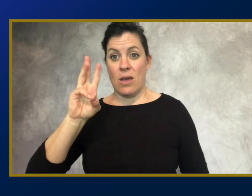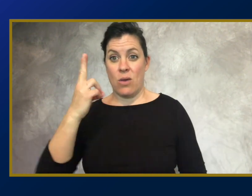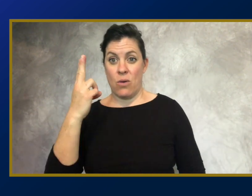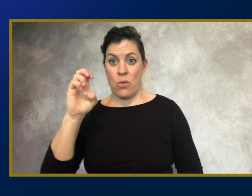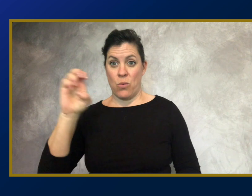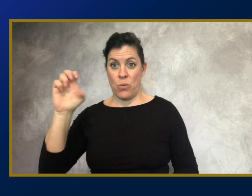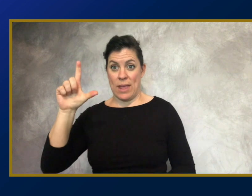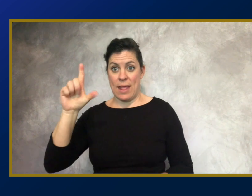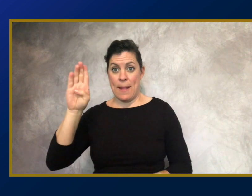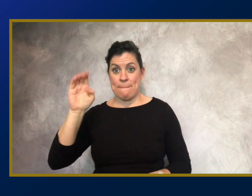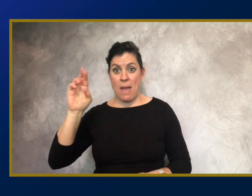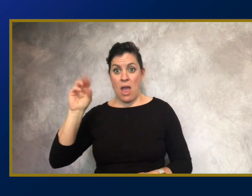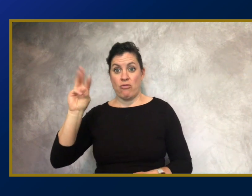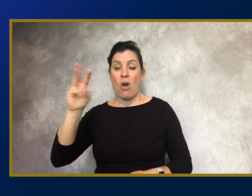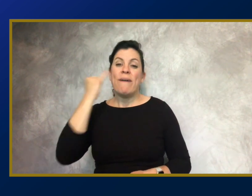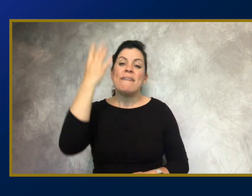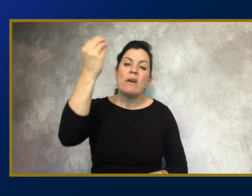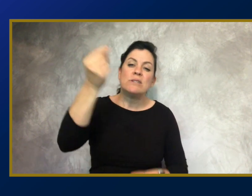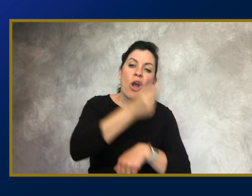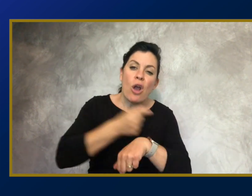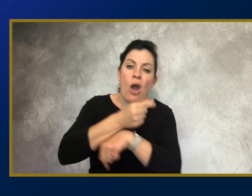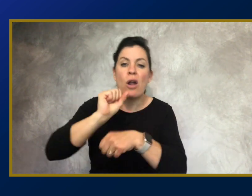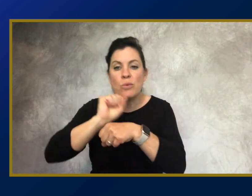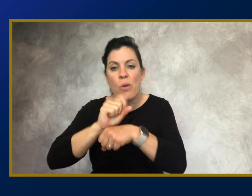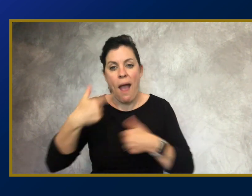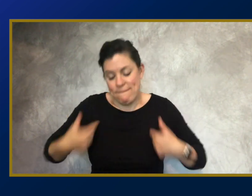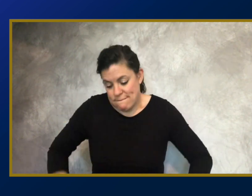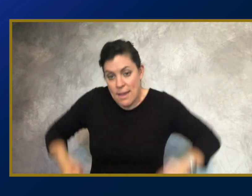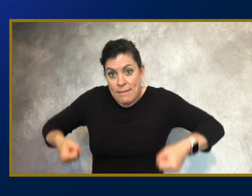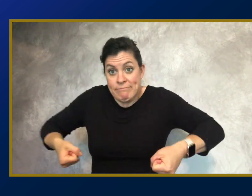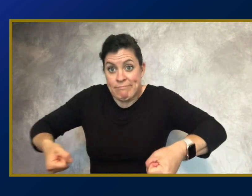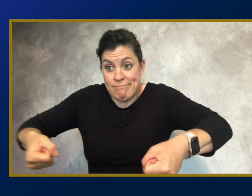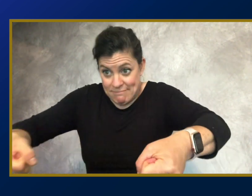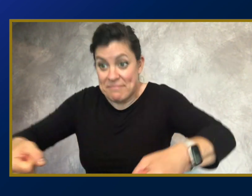to the floor with their arms up and you're going to hold them right at their hips and they're gonna